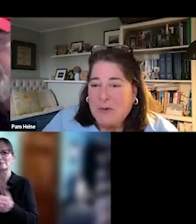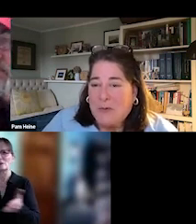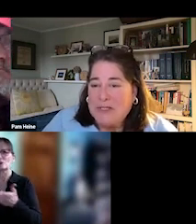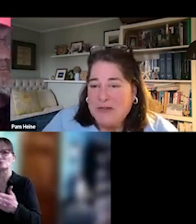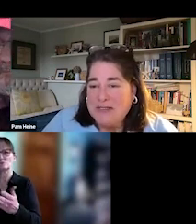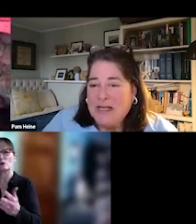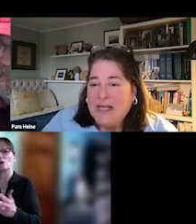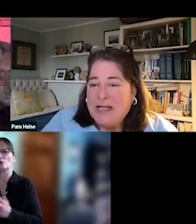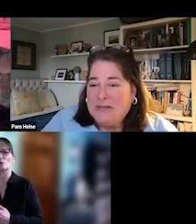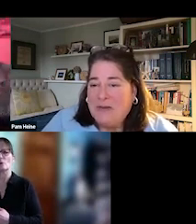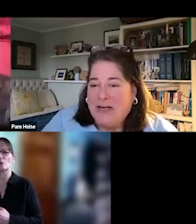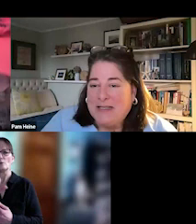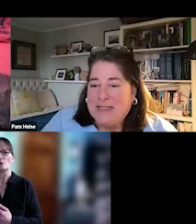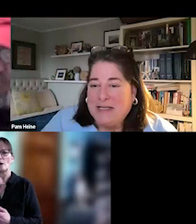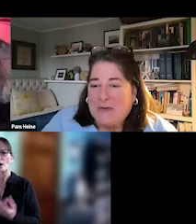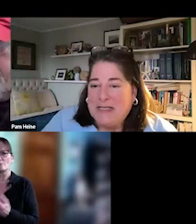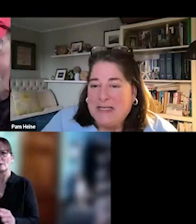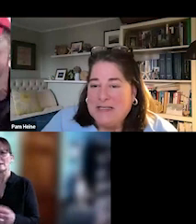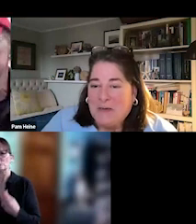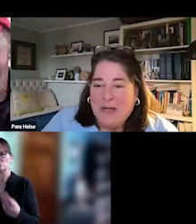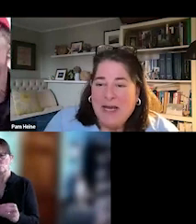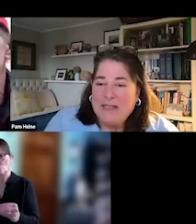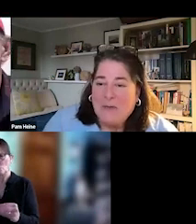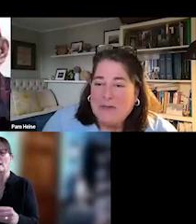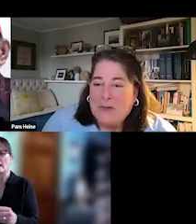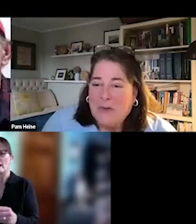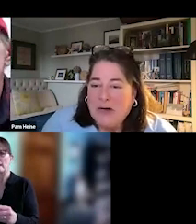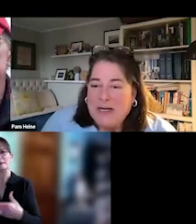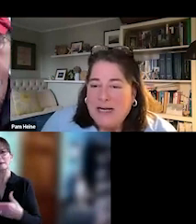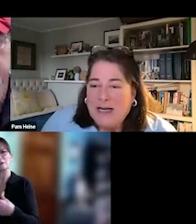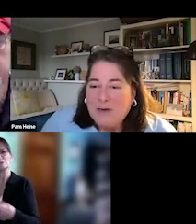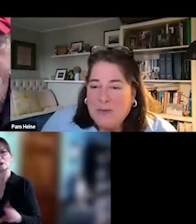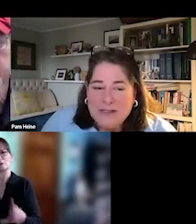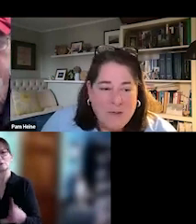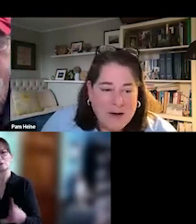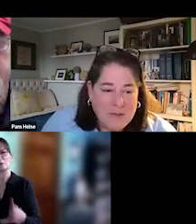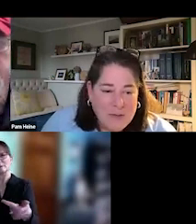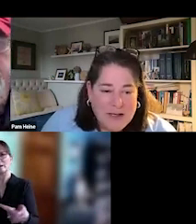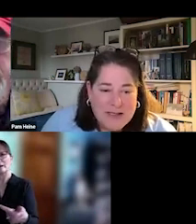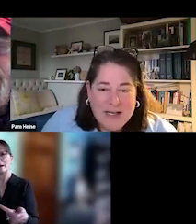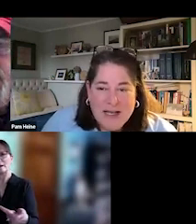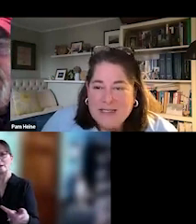who will share his experience and expertise. So I'm gonna hand it over to Arnita, who is now unmuted.